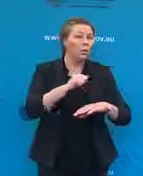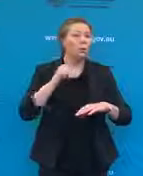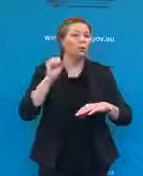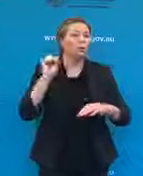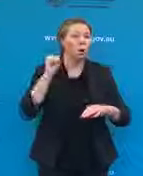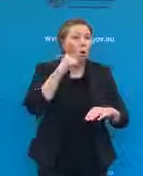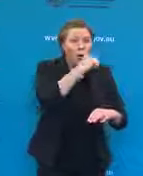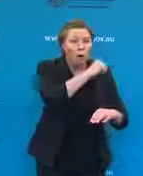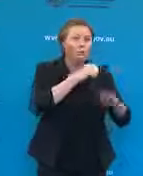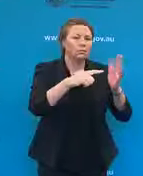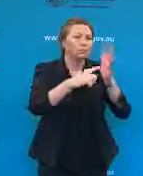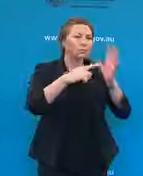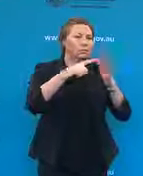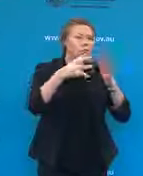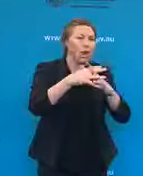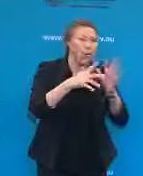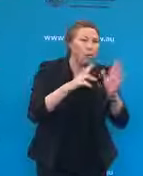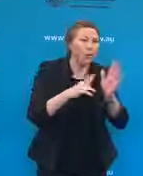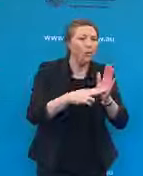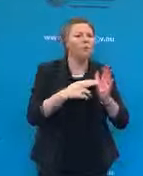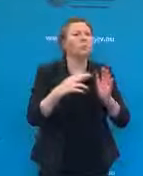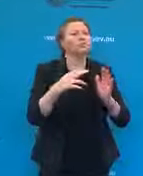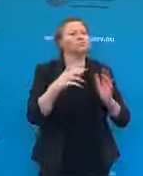doing sort of a green lane travel with Australia,